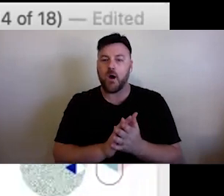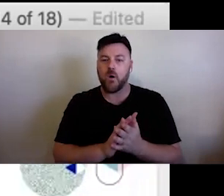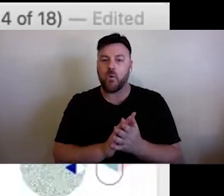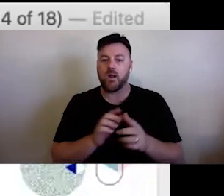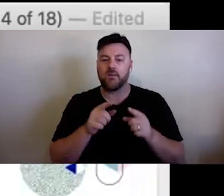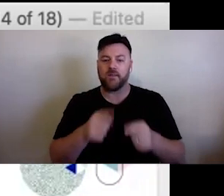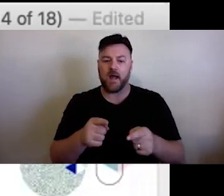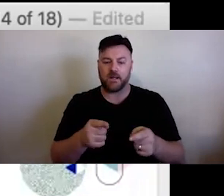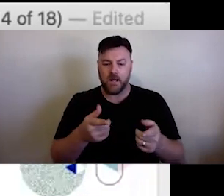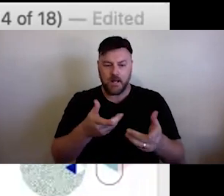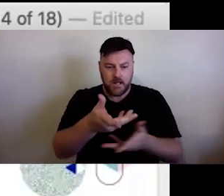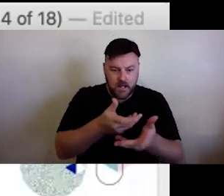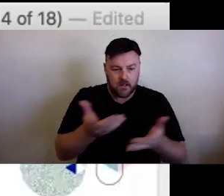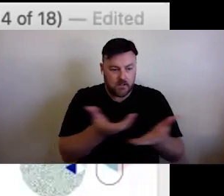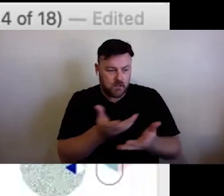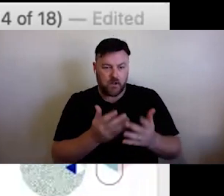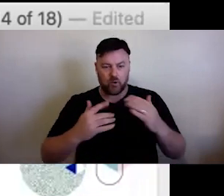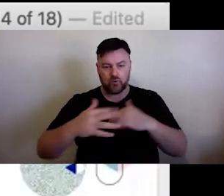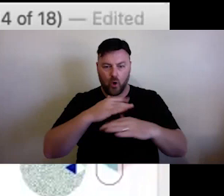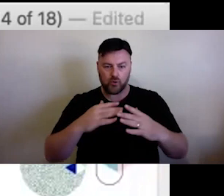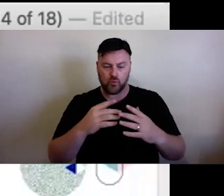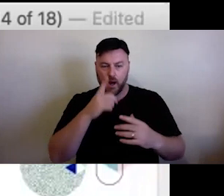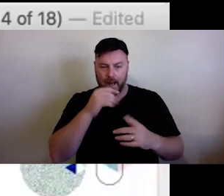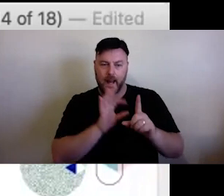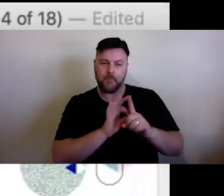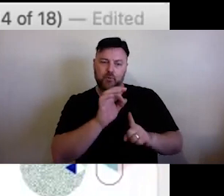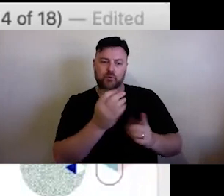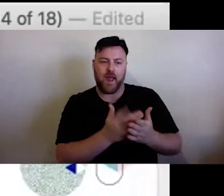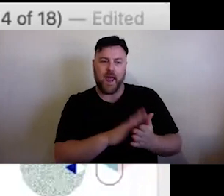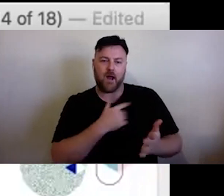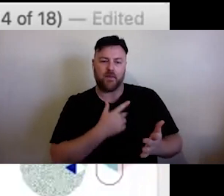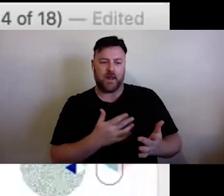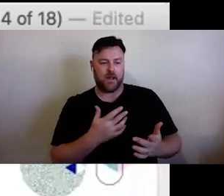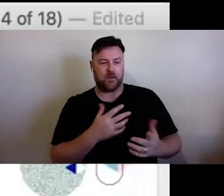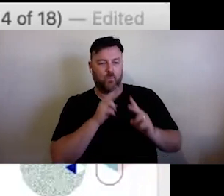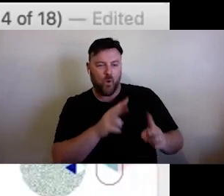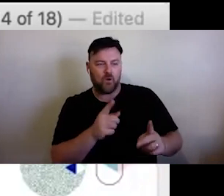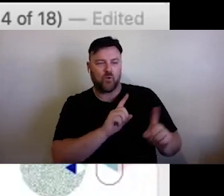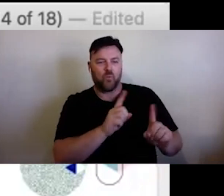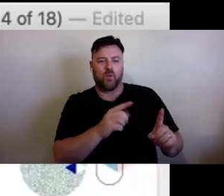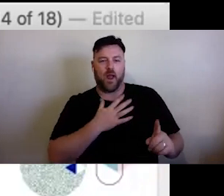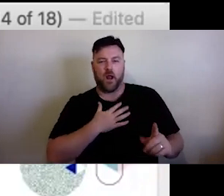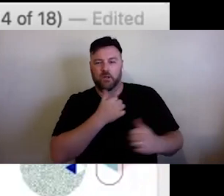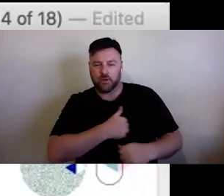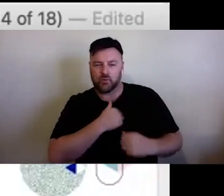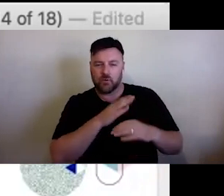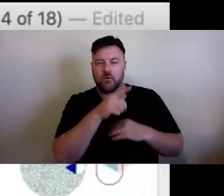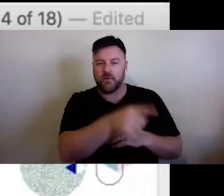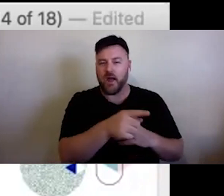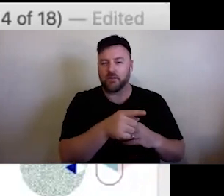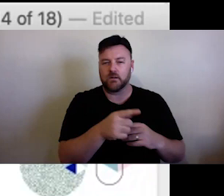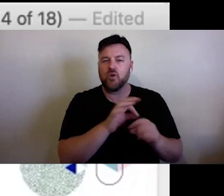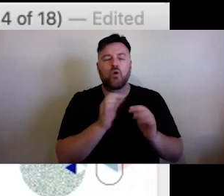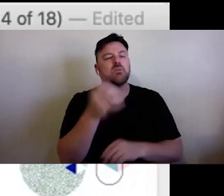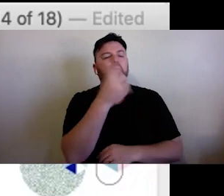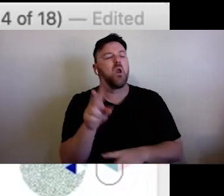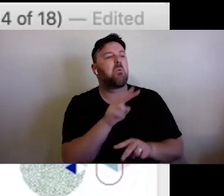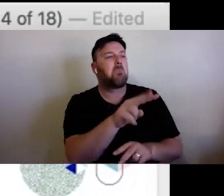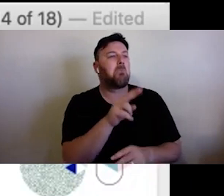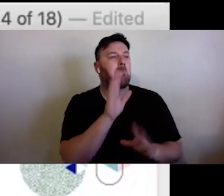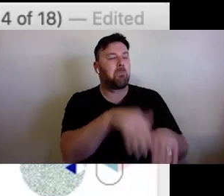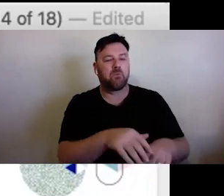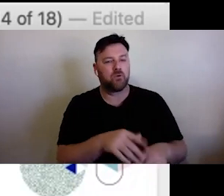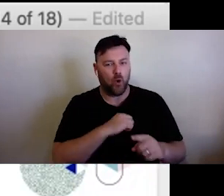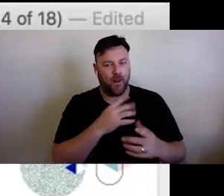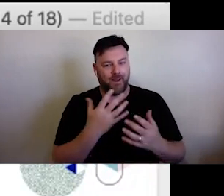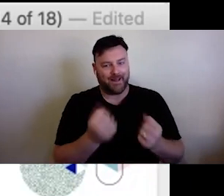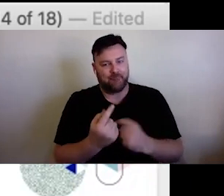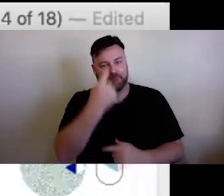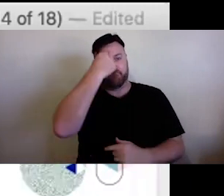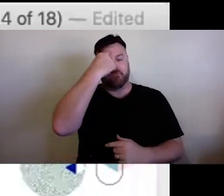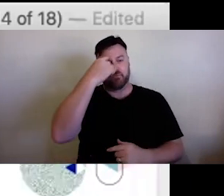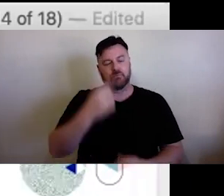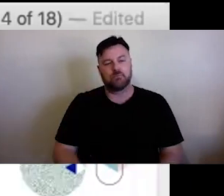for people. So it's not just a one-off fee to move on. In the US,